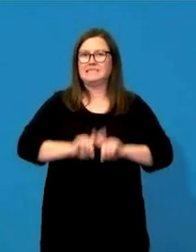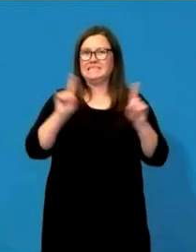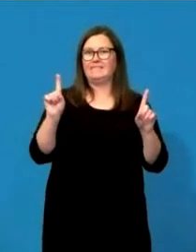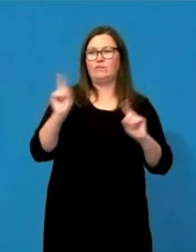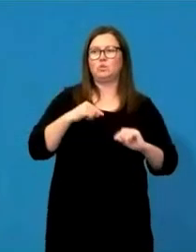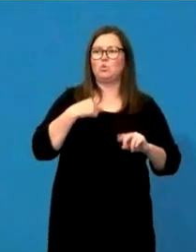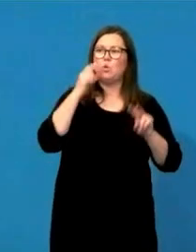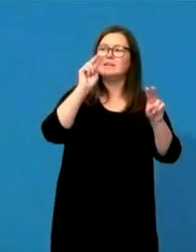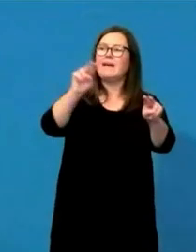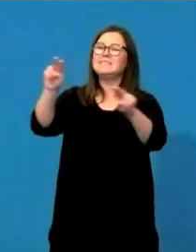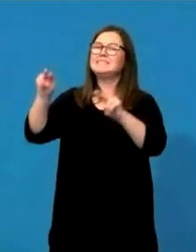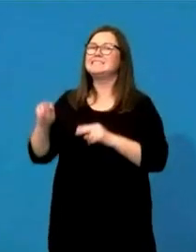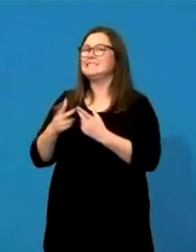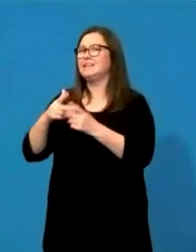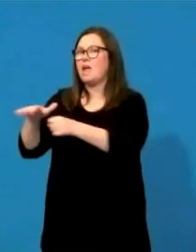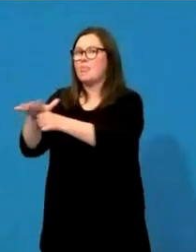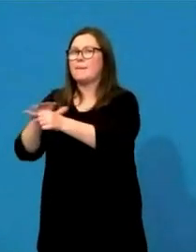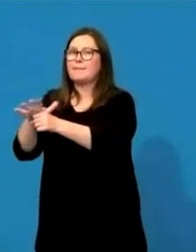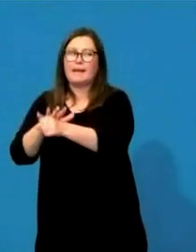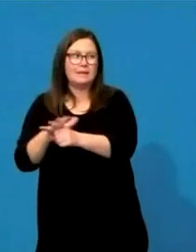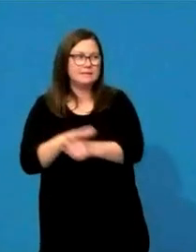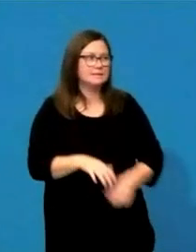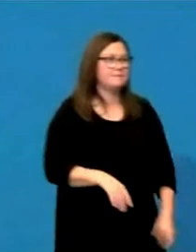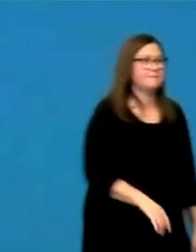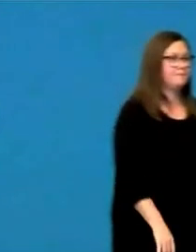And you're continuing that work now?